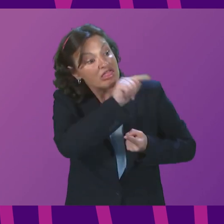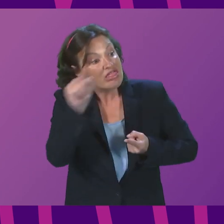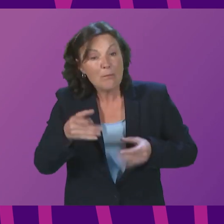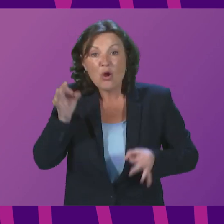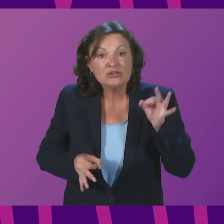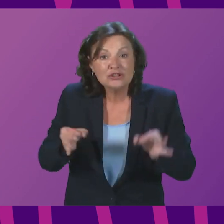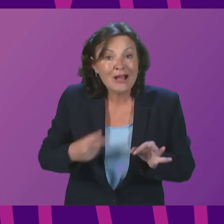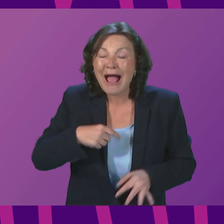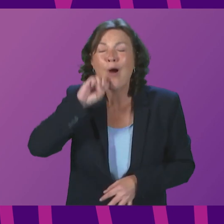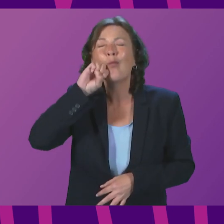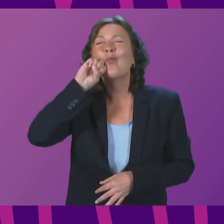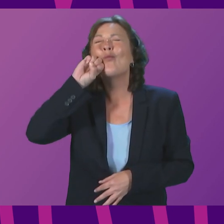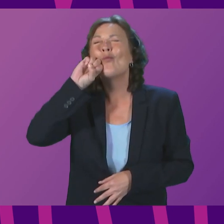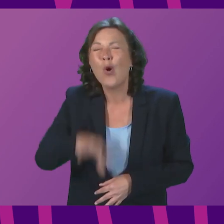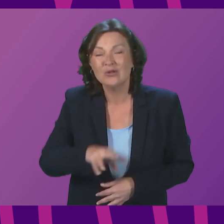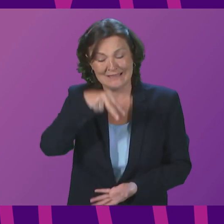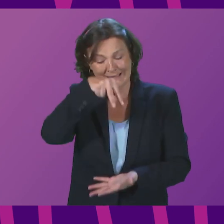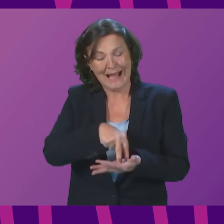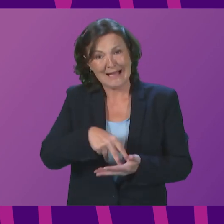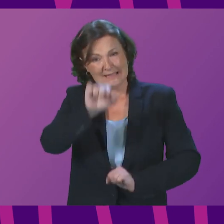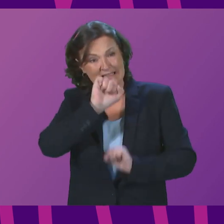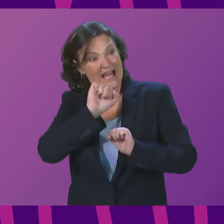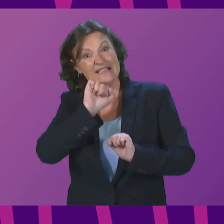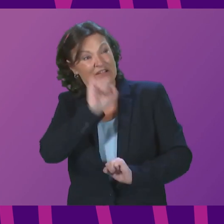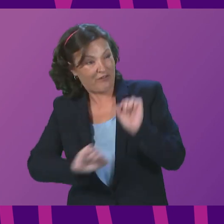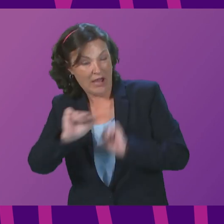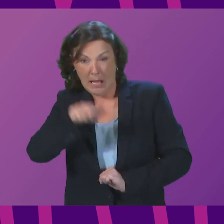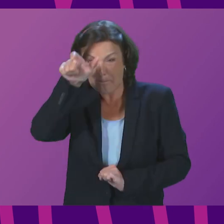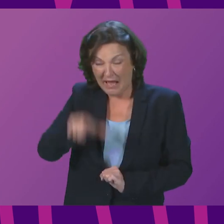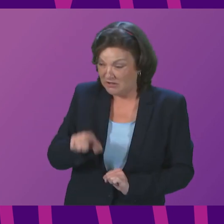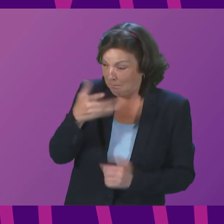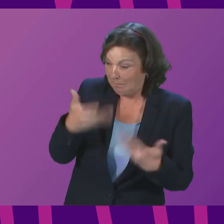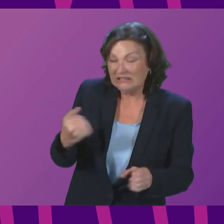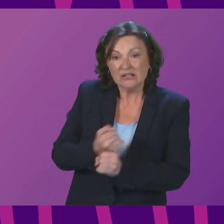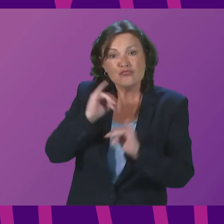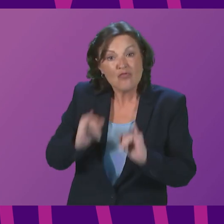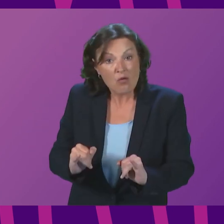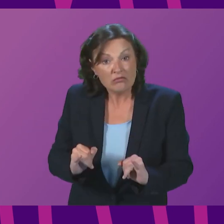but I am not going to stand here and defend the indefensible.